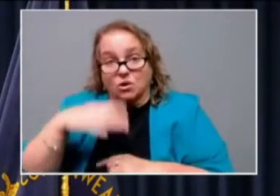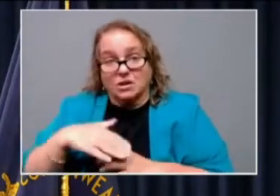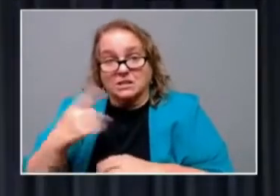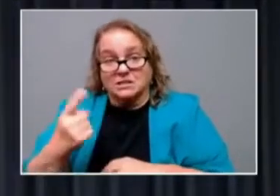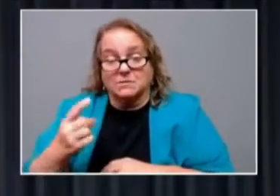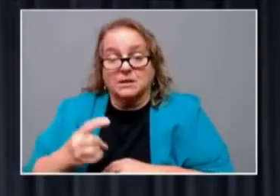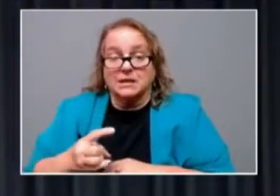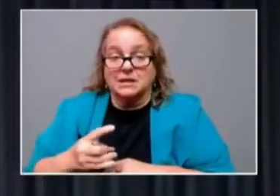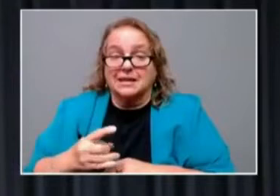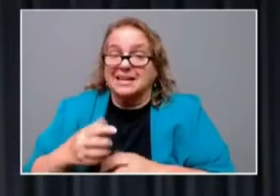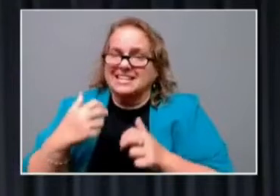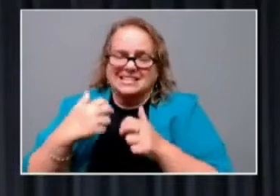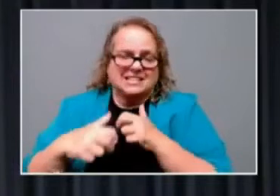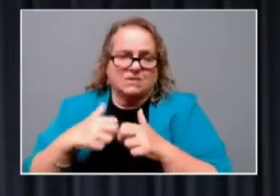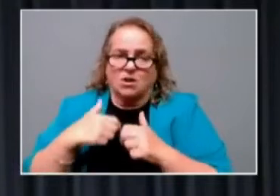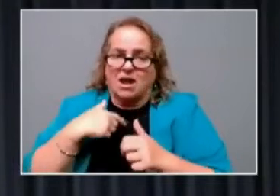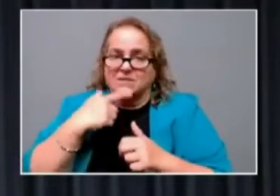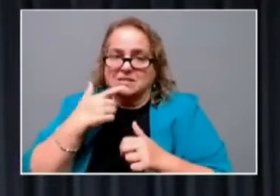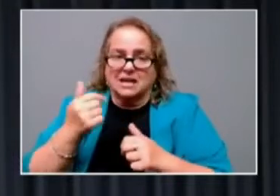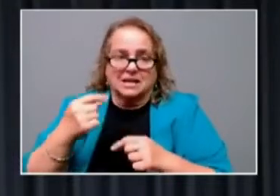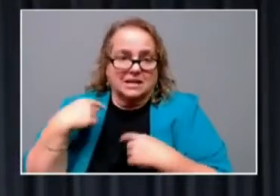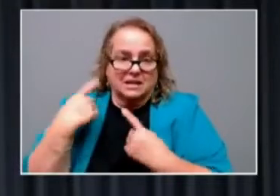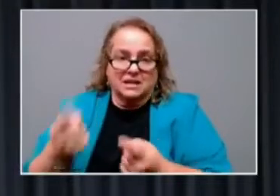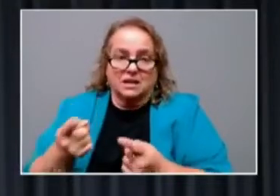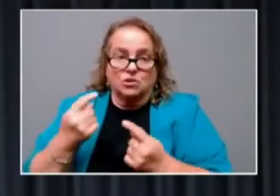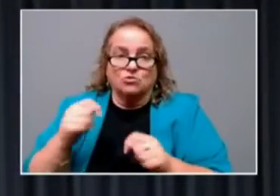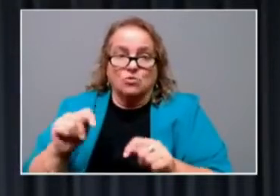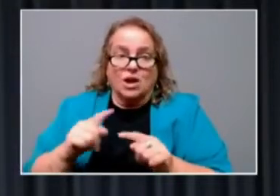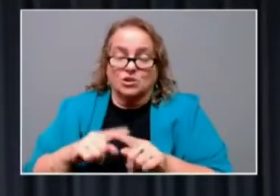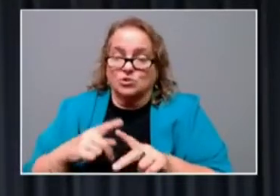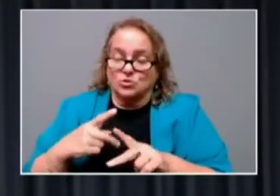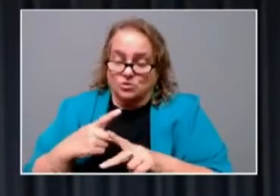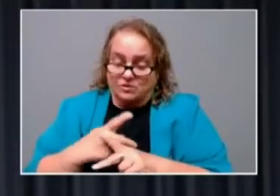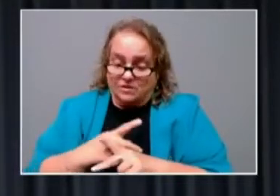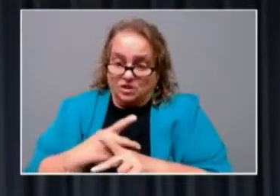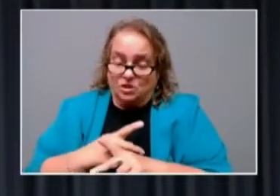for 18 months now, trying to calibrate but the governor said it absolutely